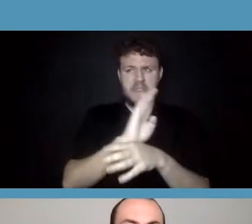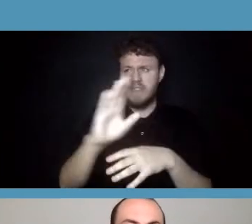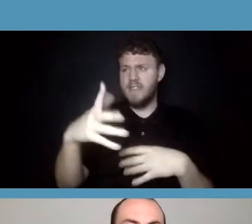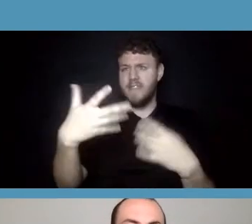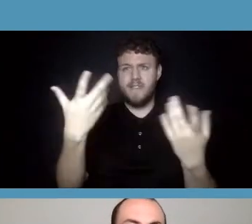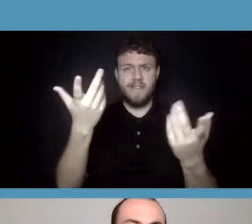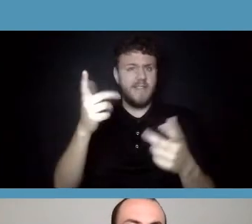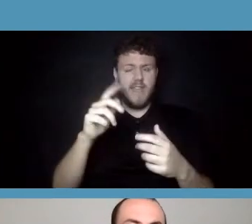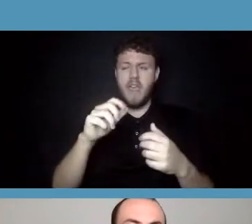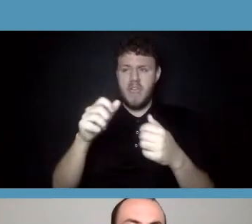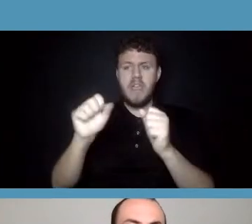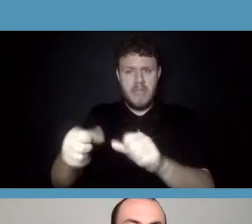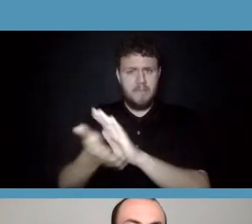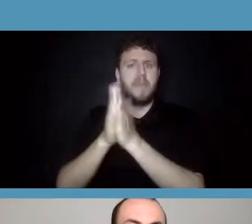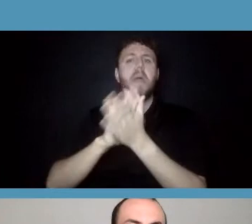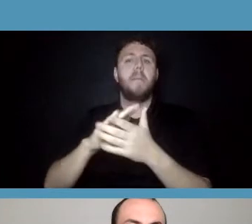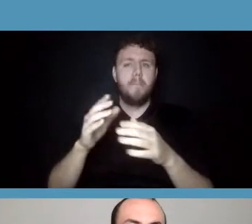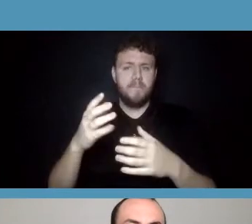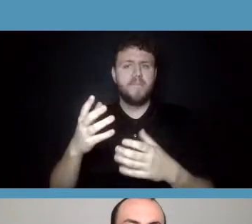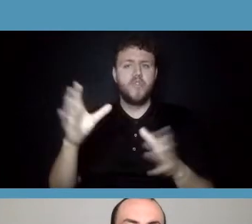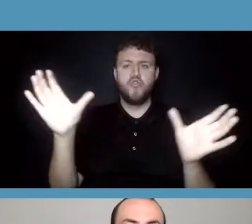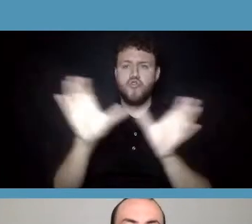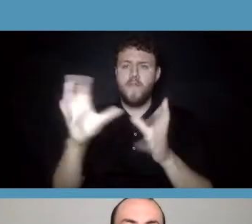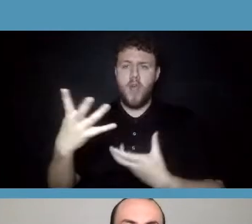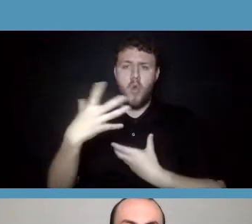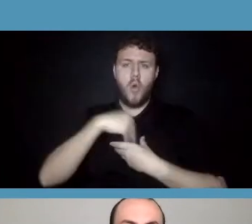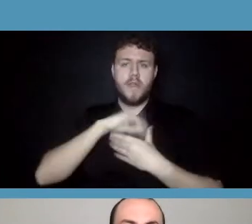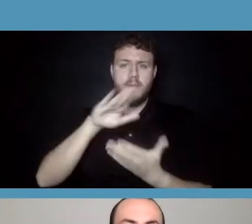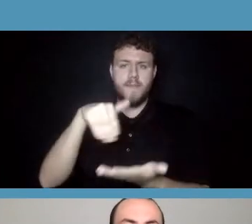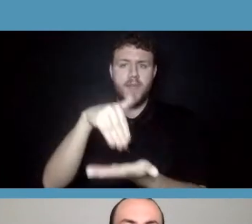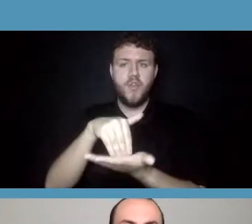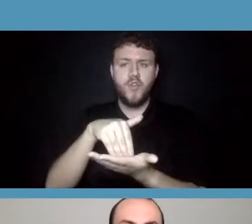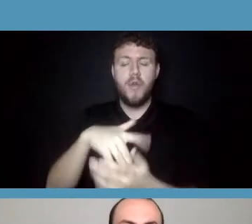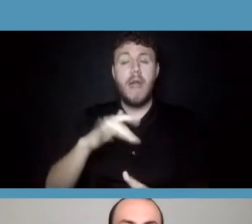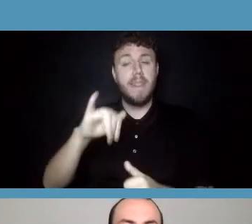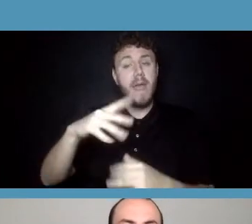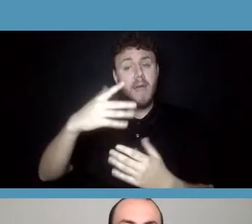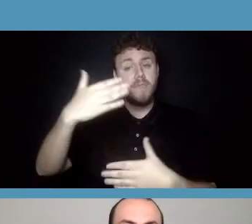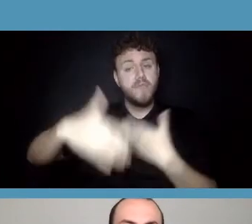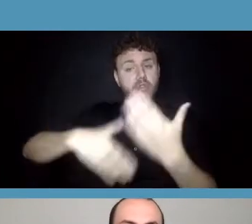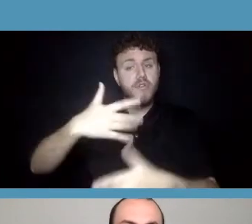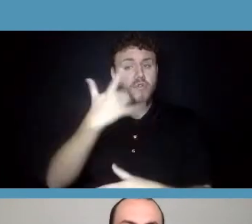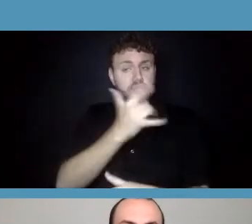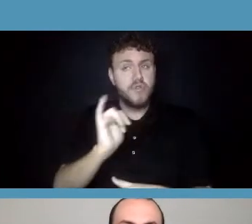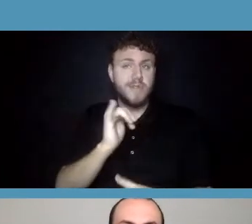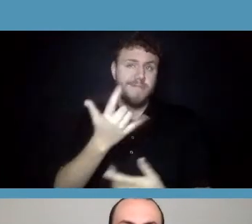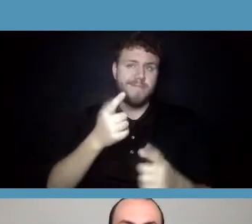as a certified autism center, so the process is -- it looks a little different for each